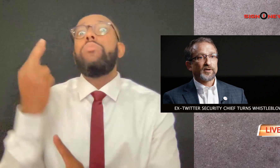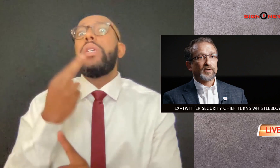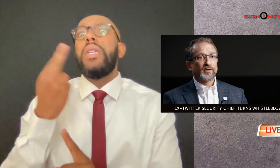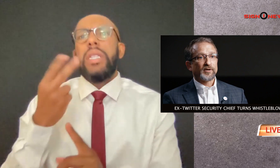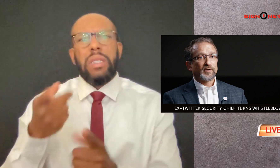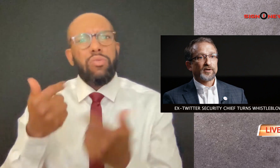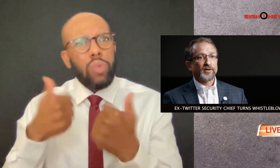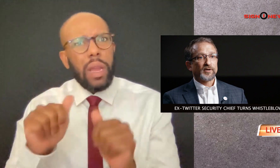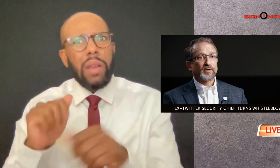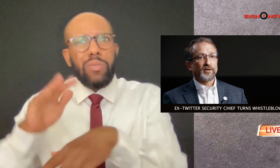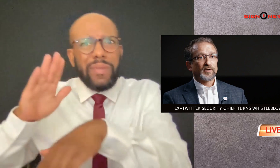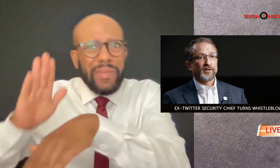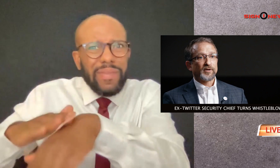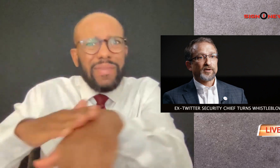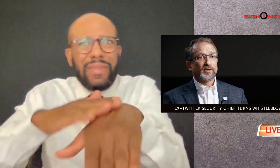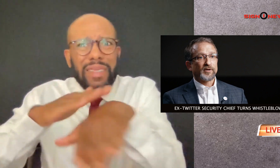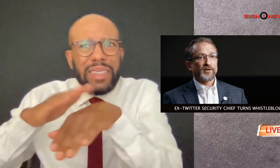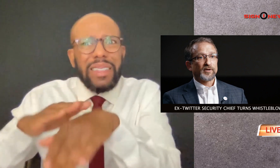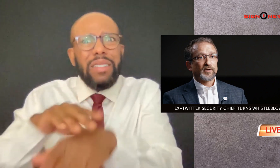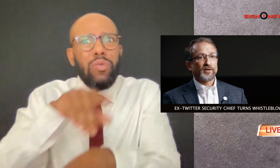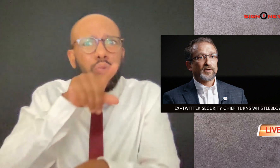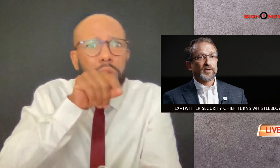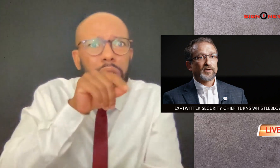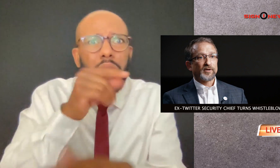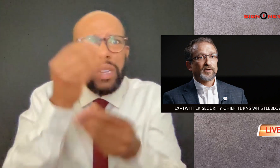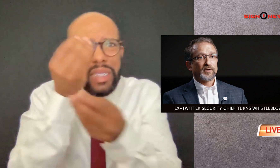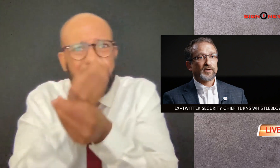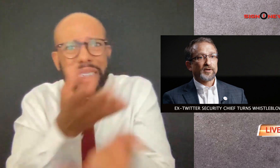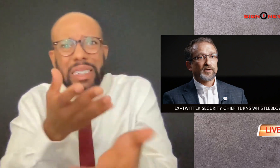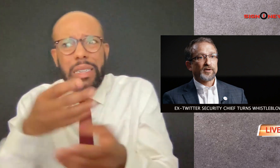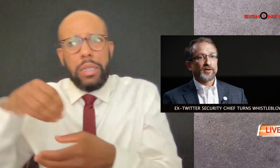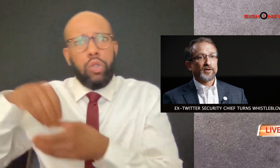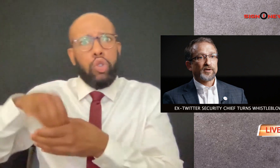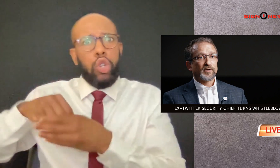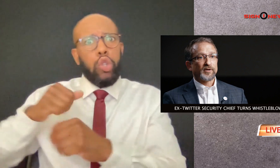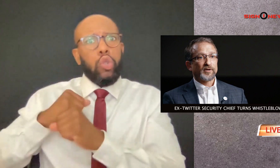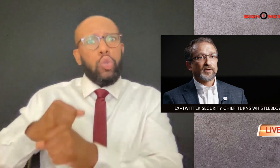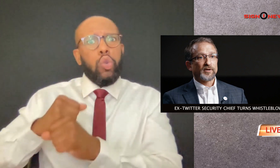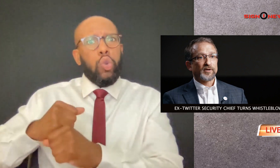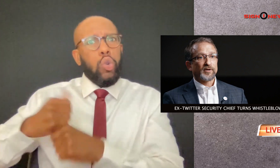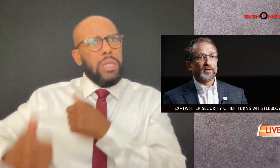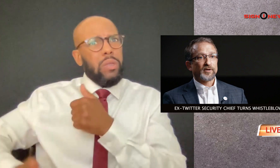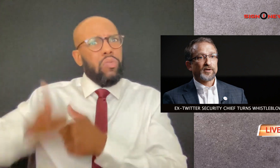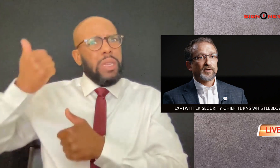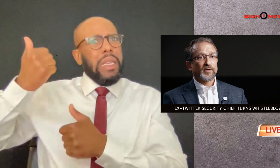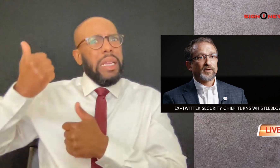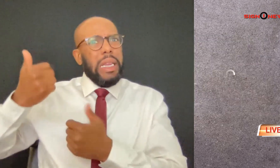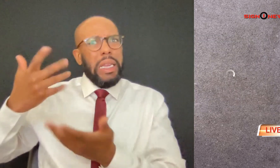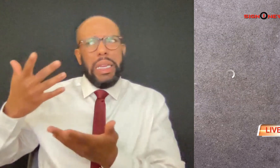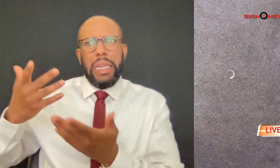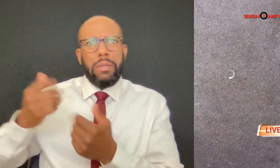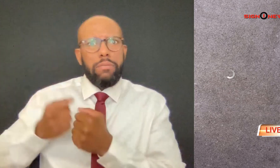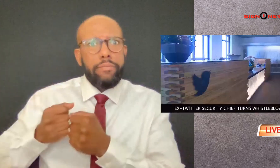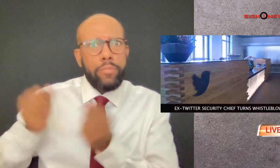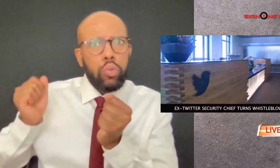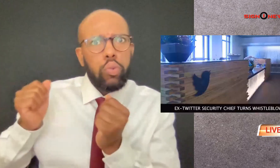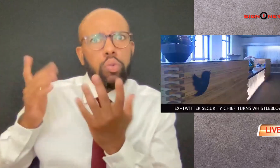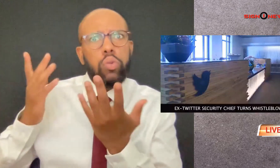but Zatko says he was fired after he tried to raise the alarm about internal security